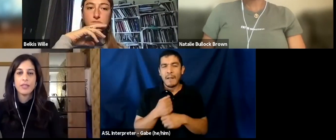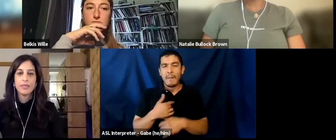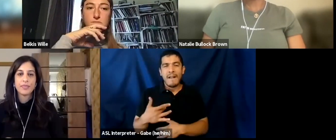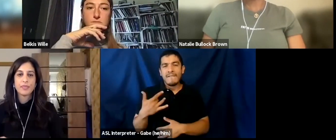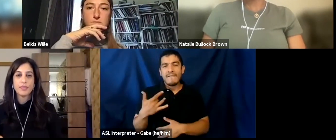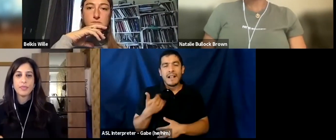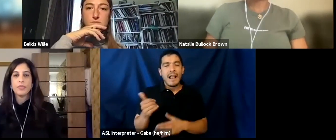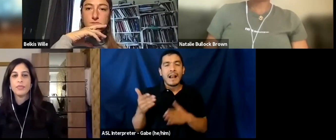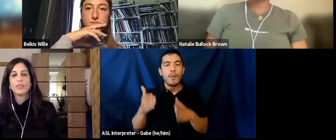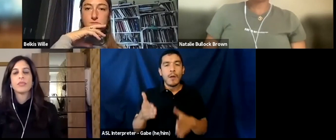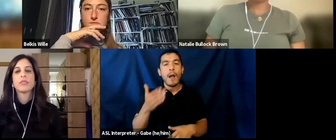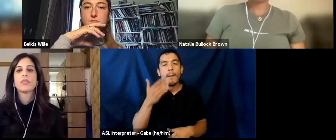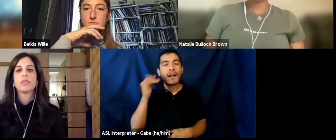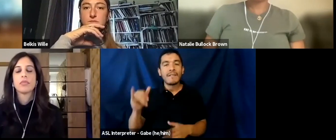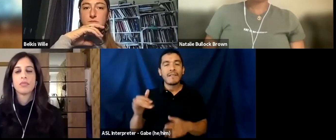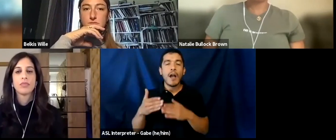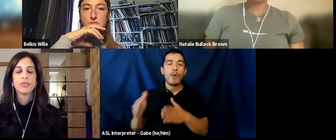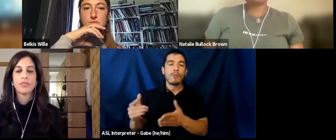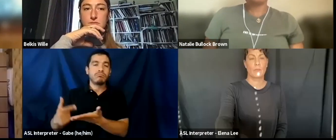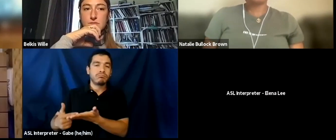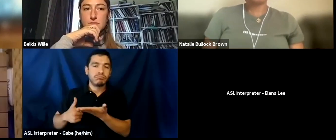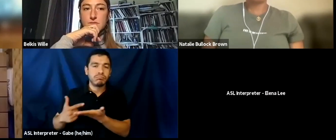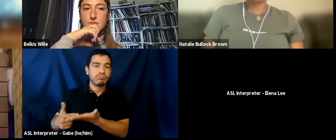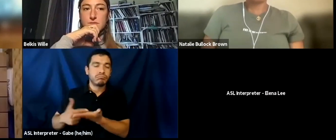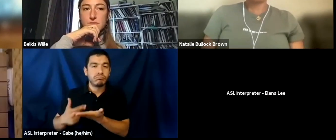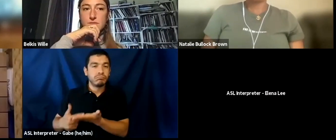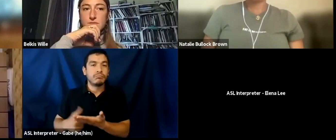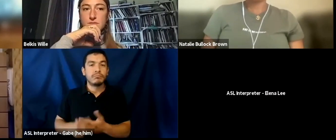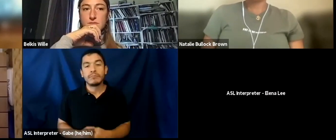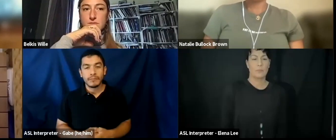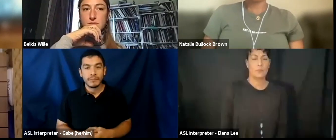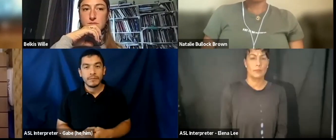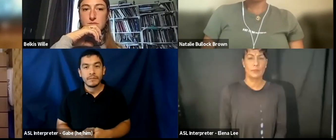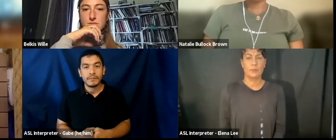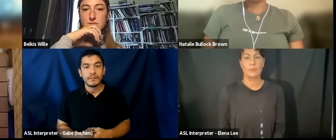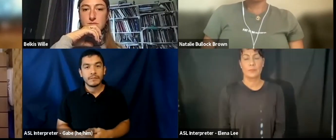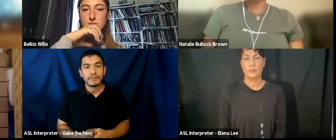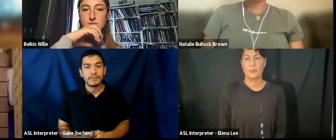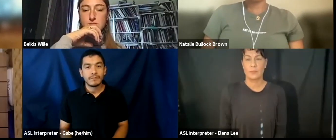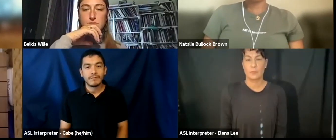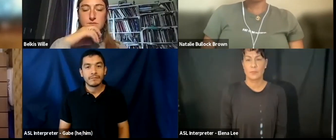just because of that open line of communication. And I do think we could have a whole other panel